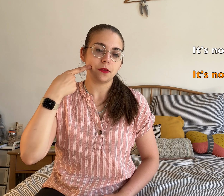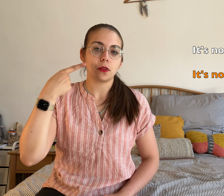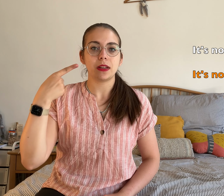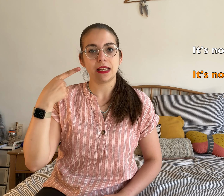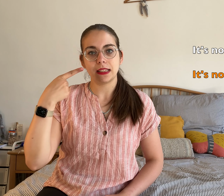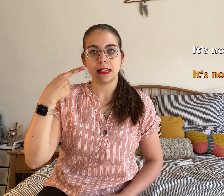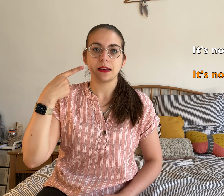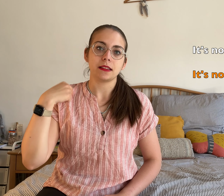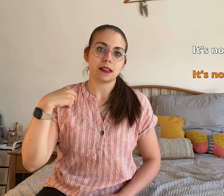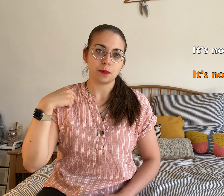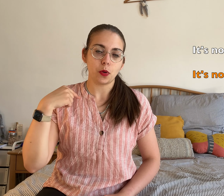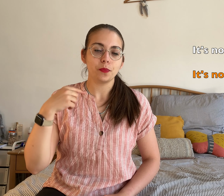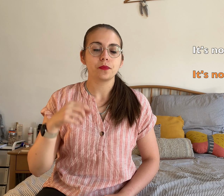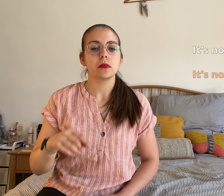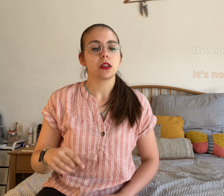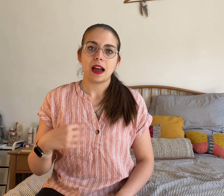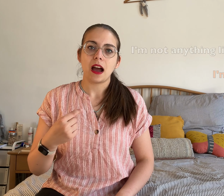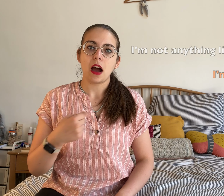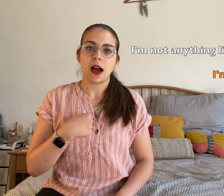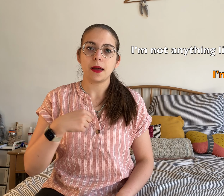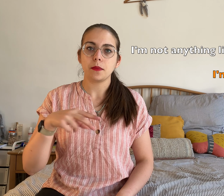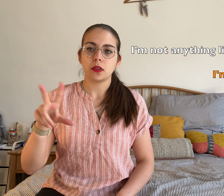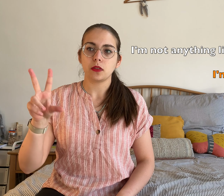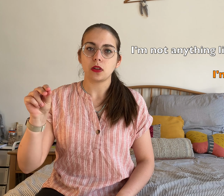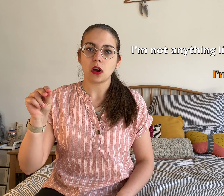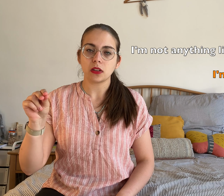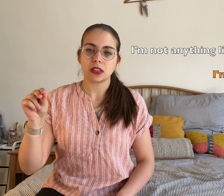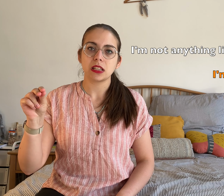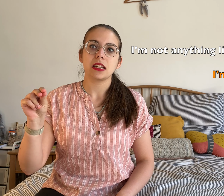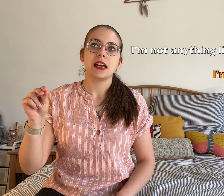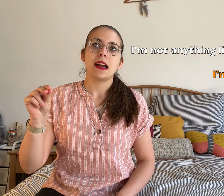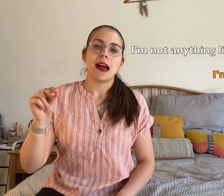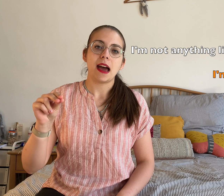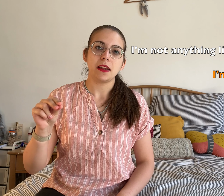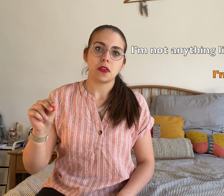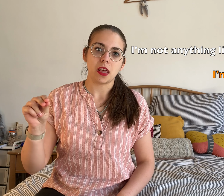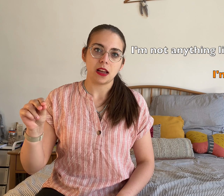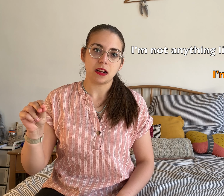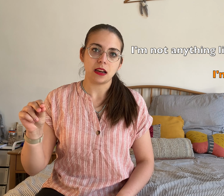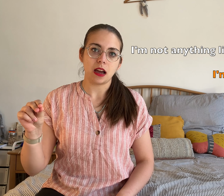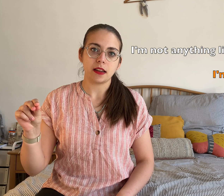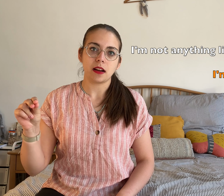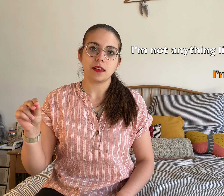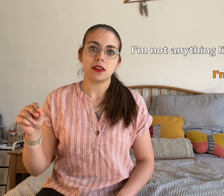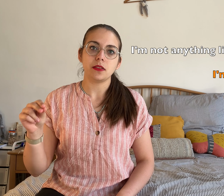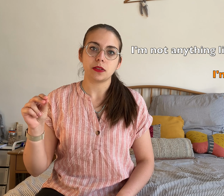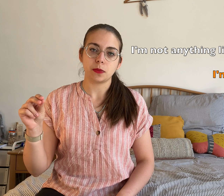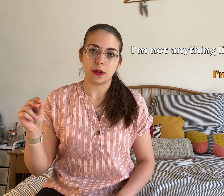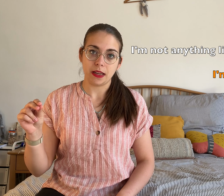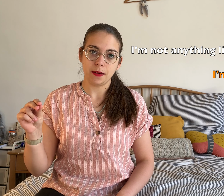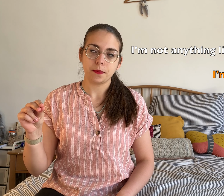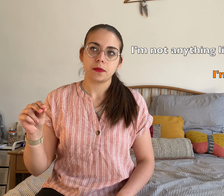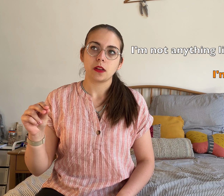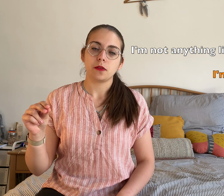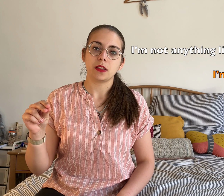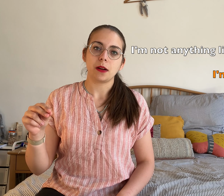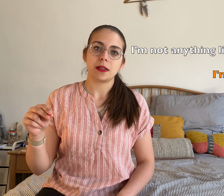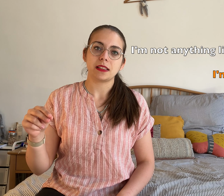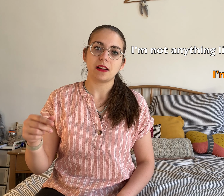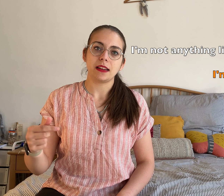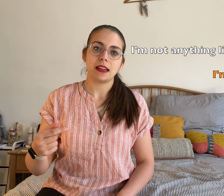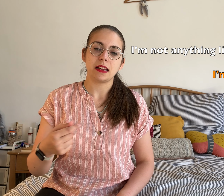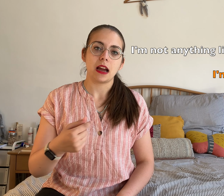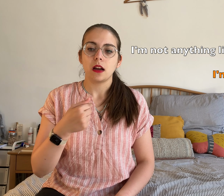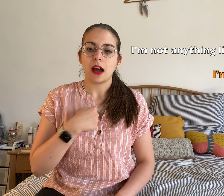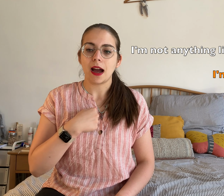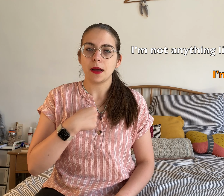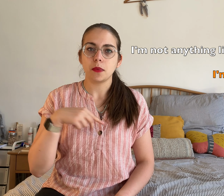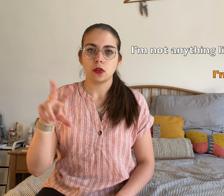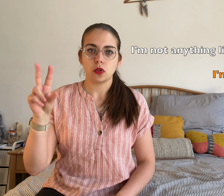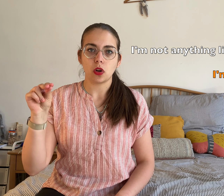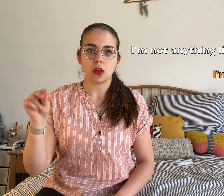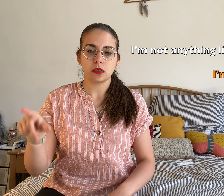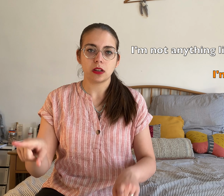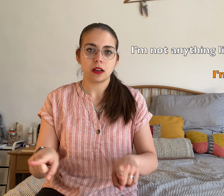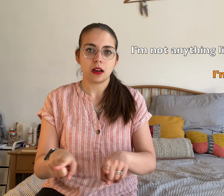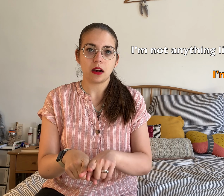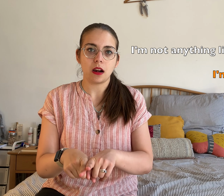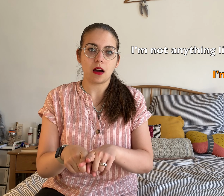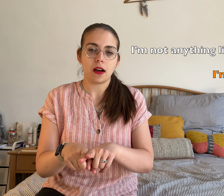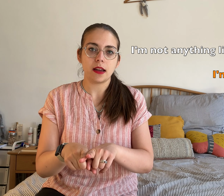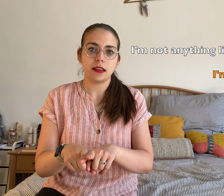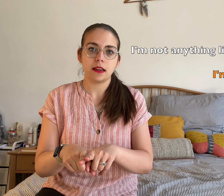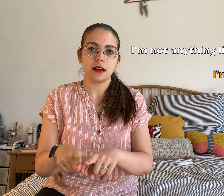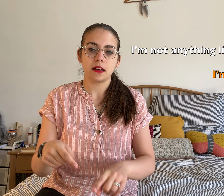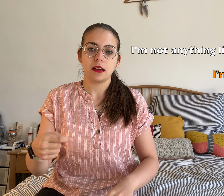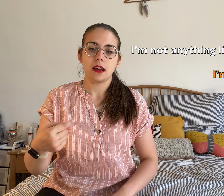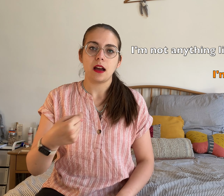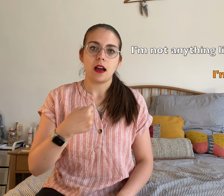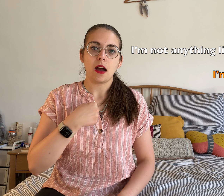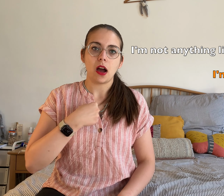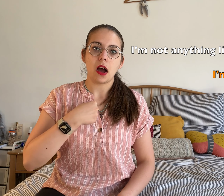for "easy" and "simple". "I'm not anything like I used to be" that was signing "I'm not like I